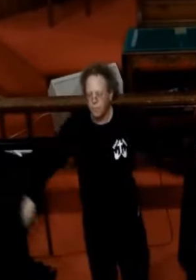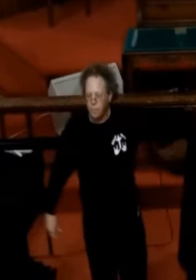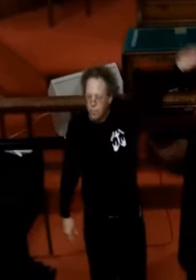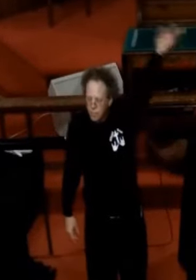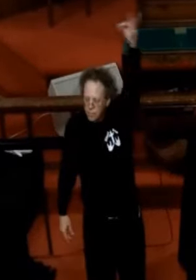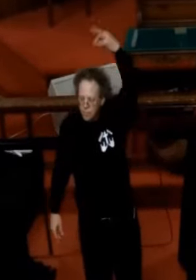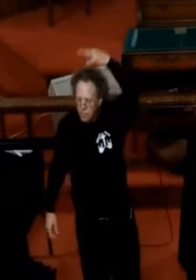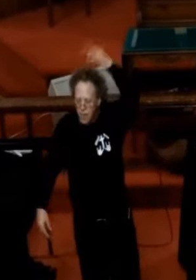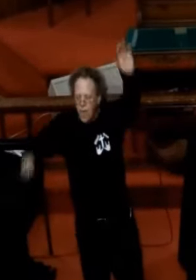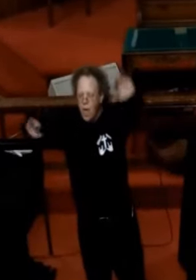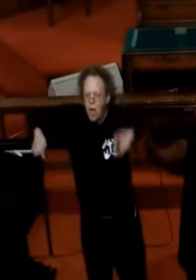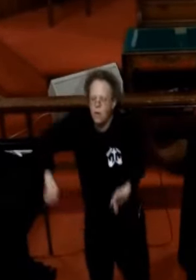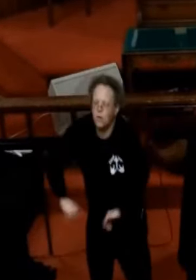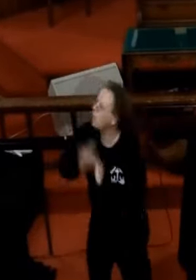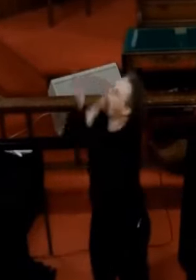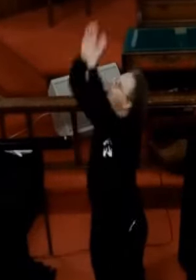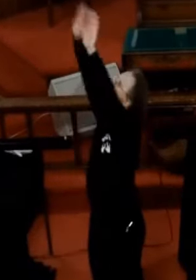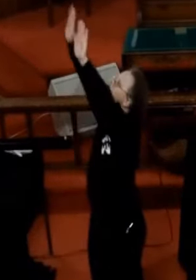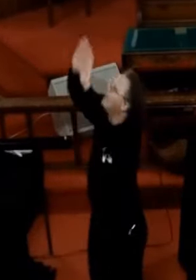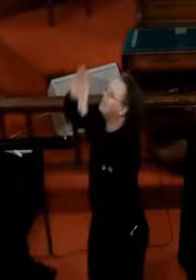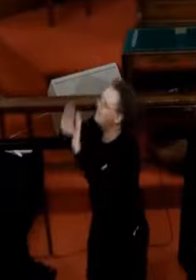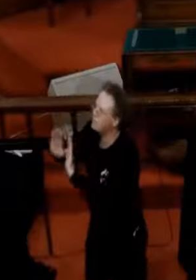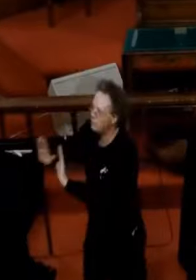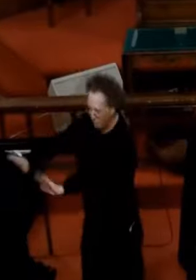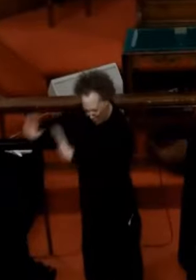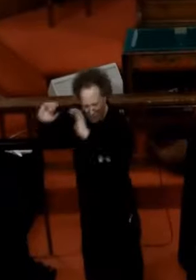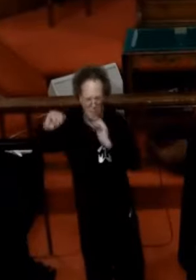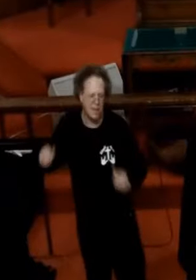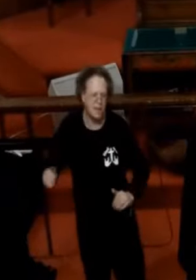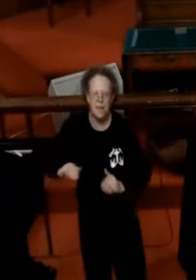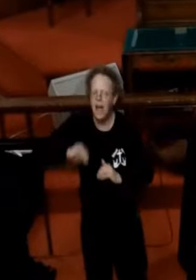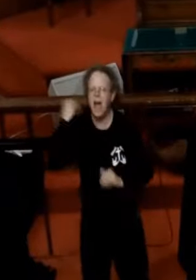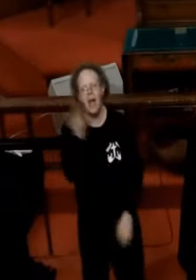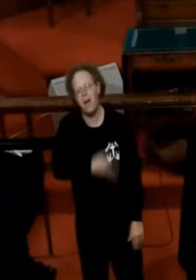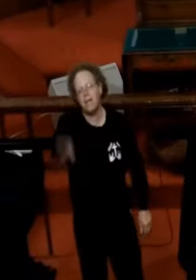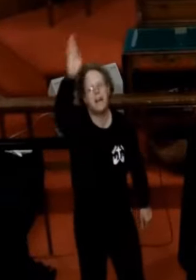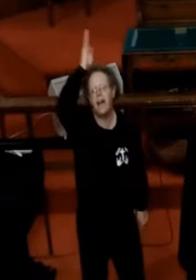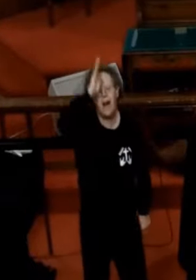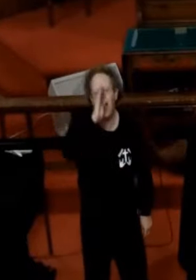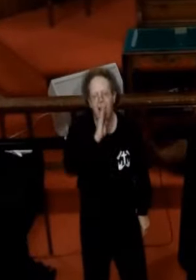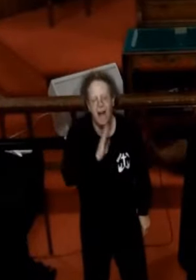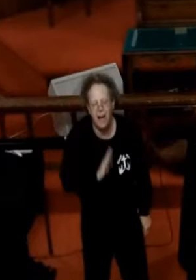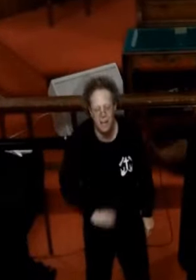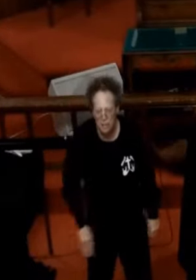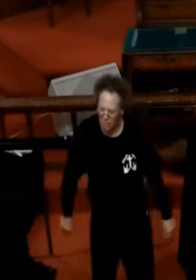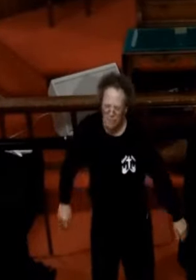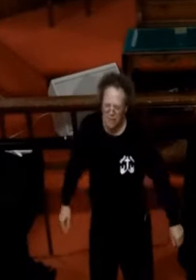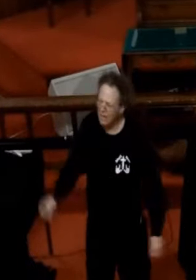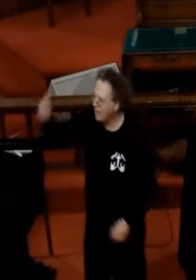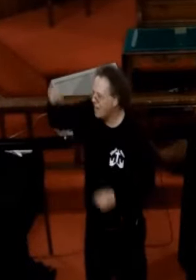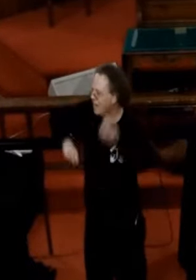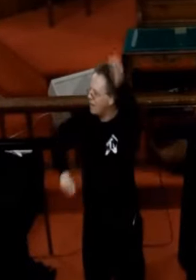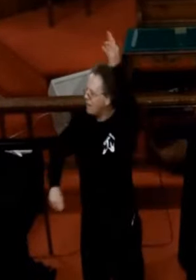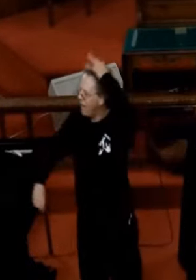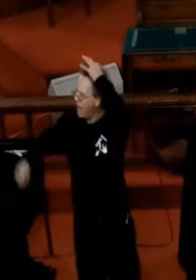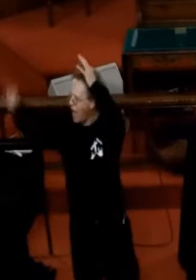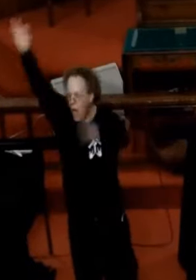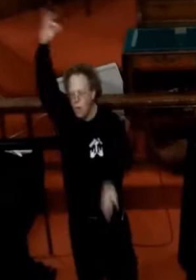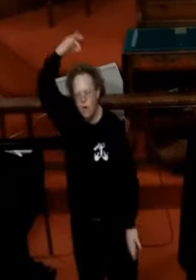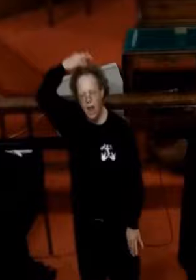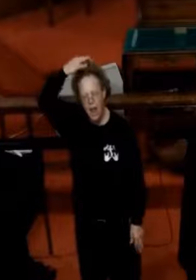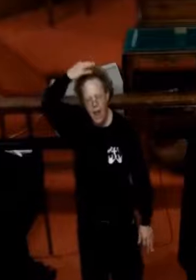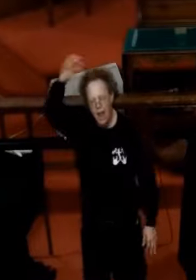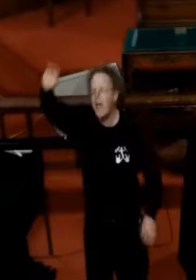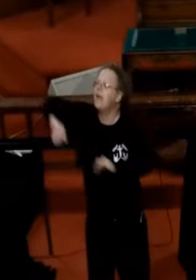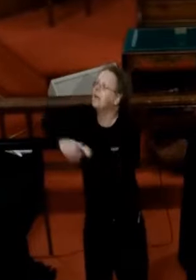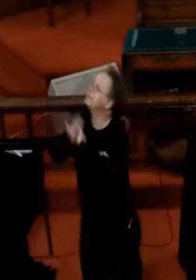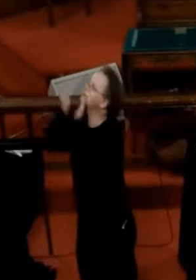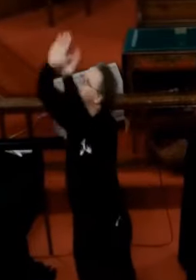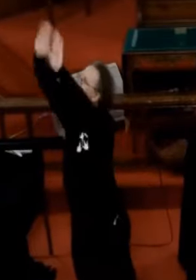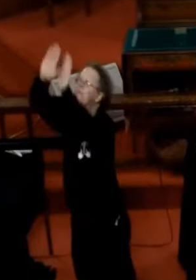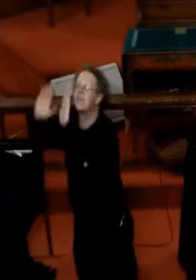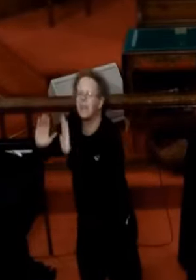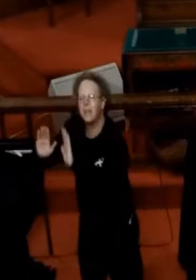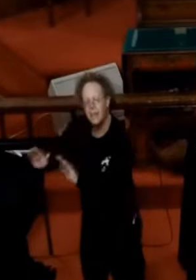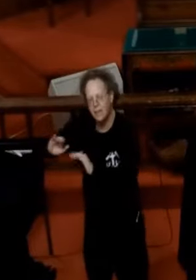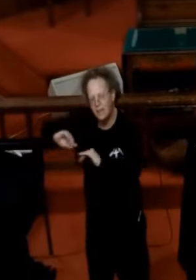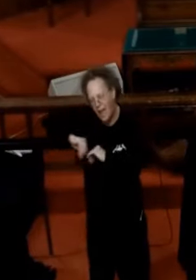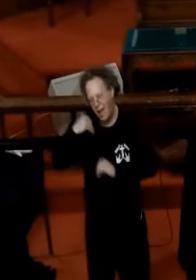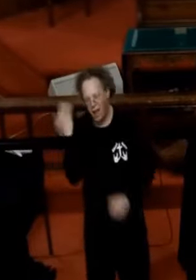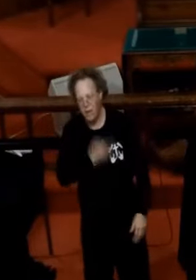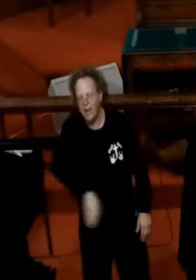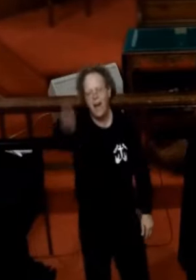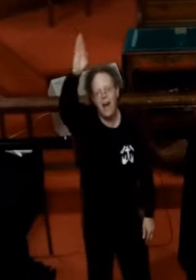How great is our God